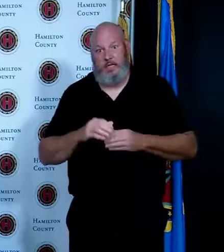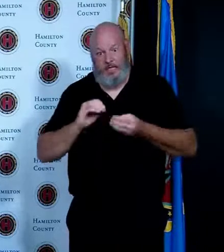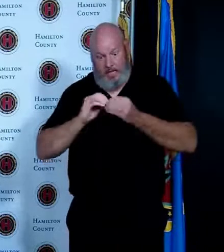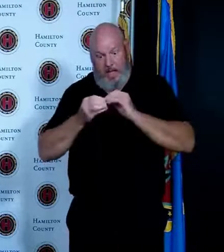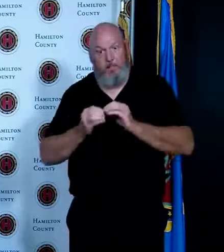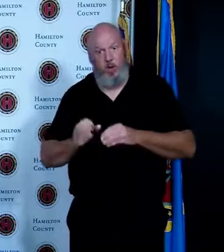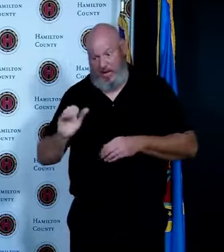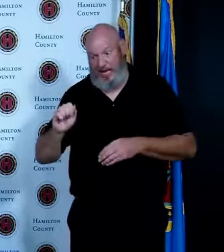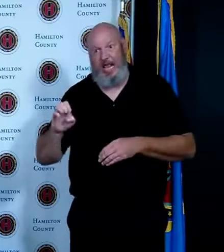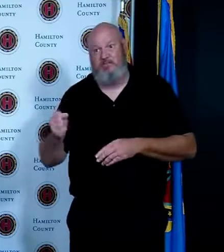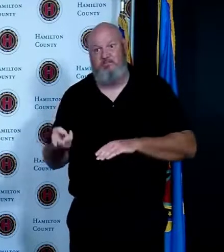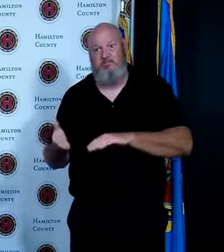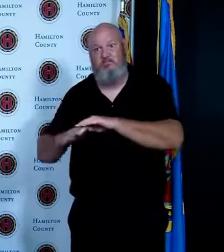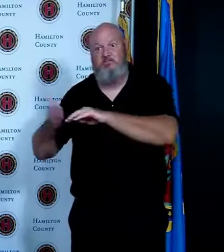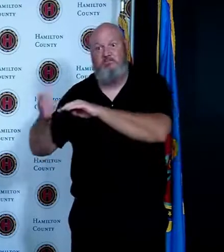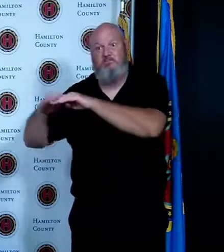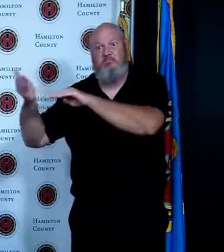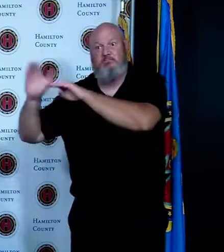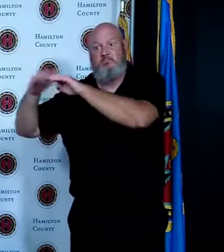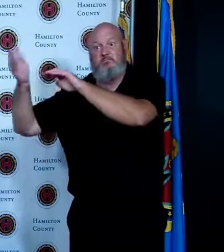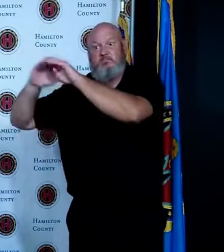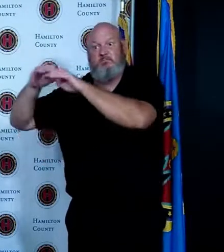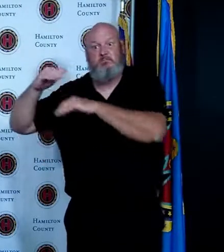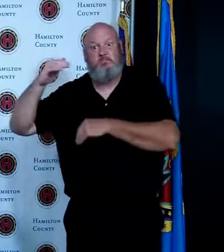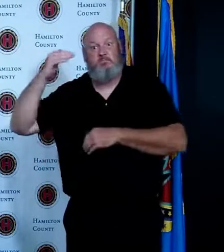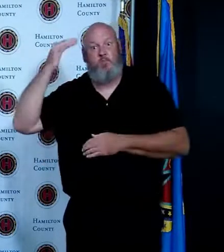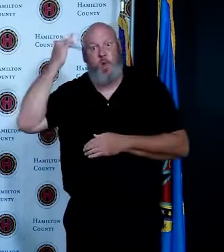increased availability of testing or if it's linked do we know if it's linked to